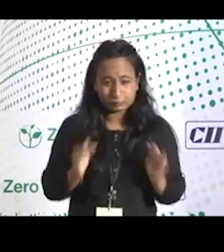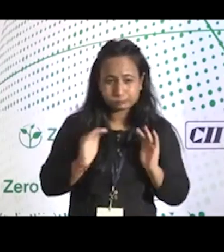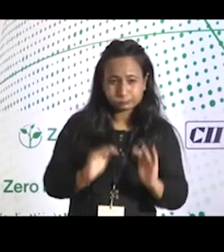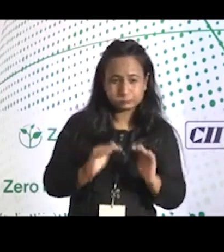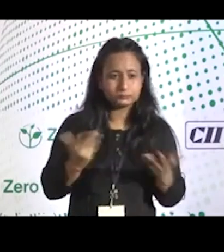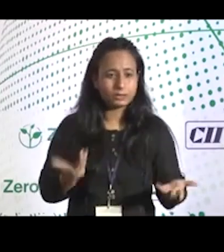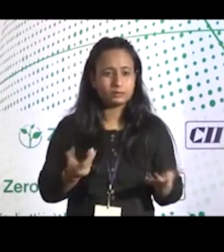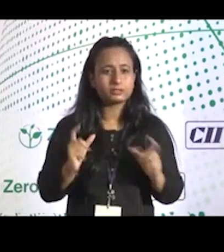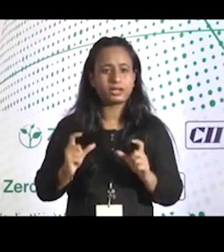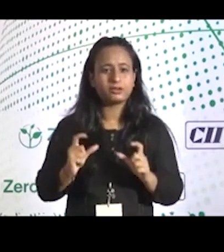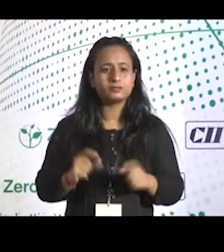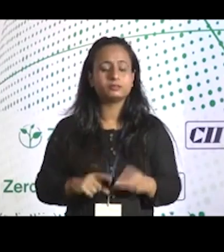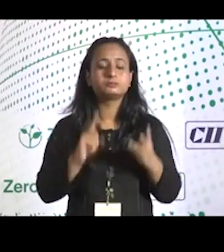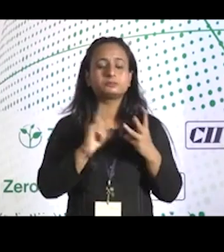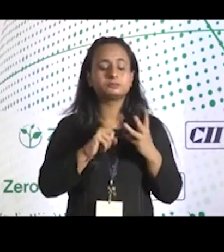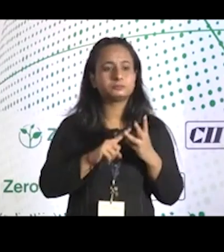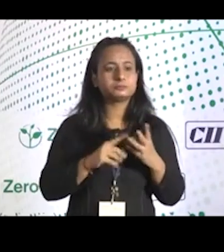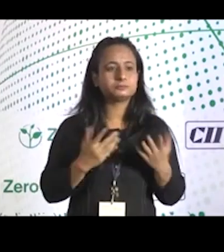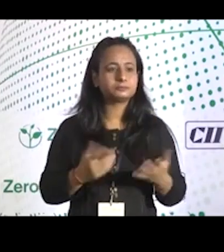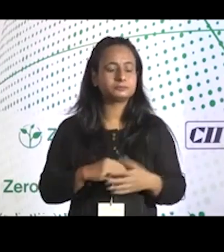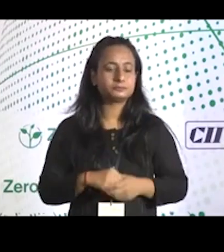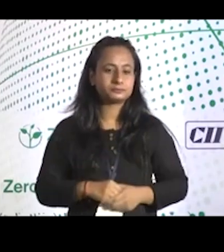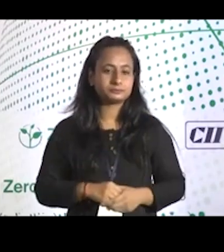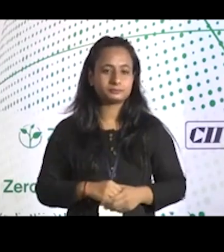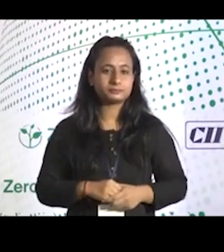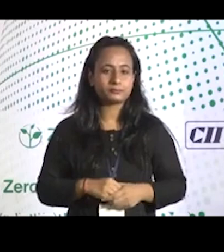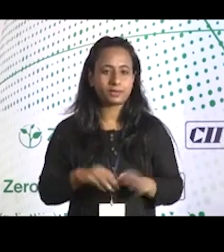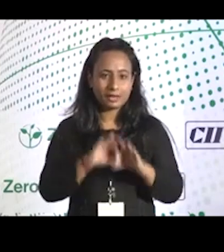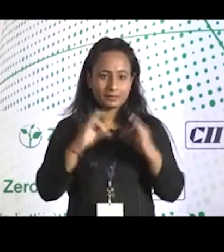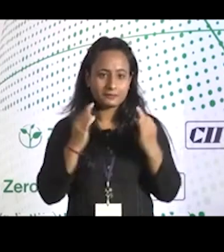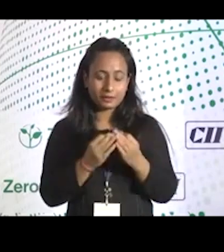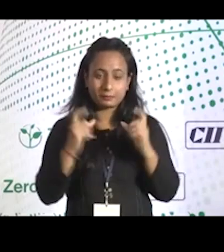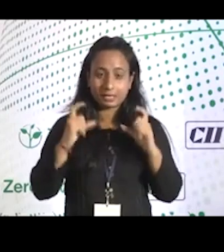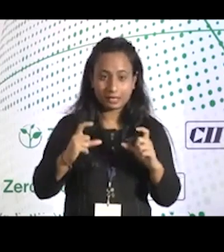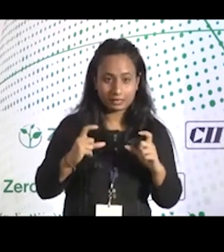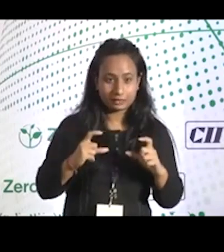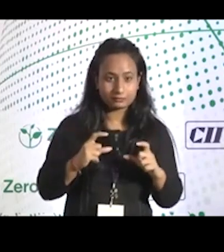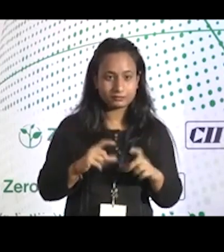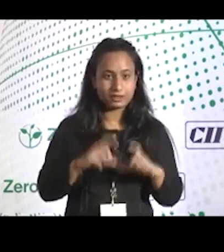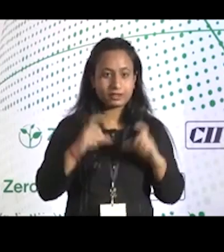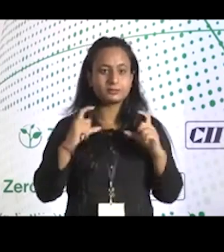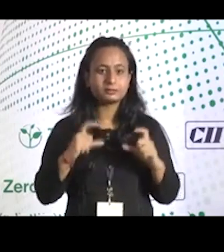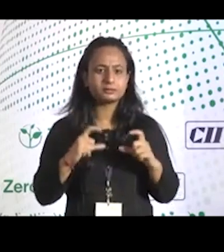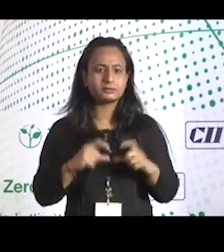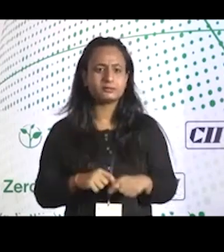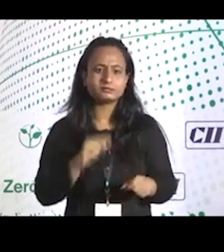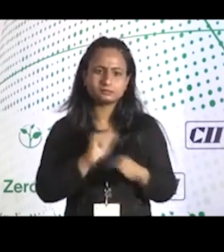The third part of it is some like it. So currently we are working on family care, just participation.